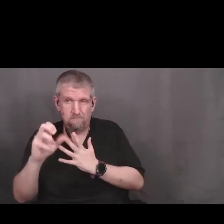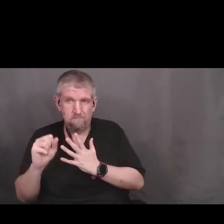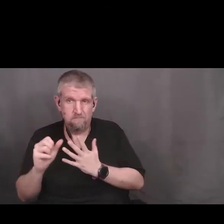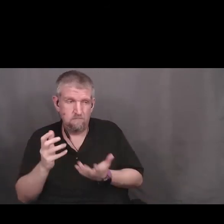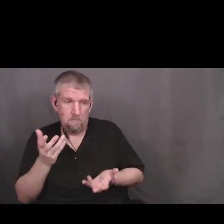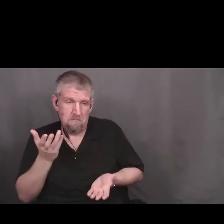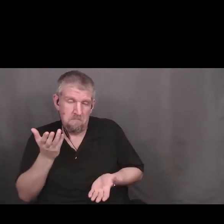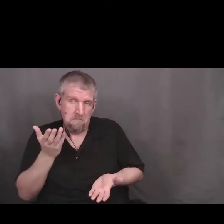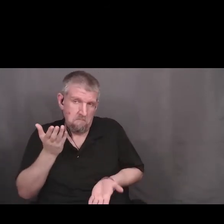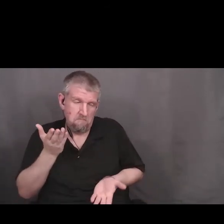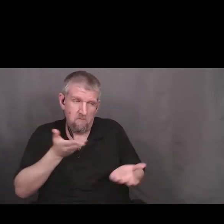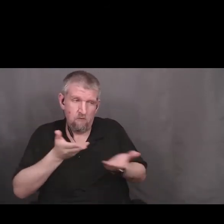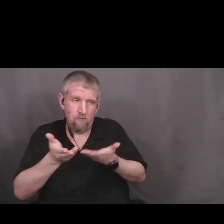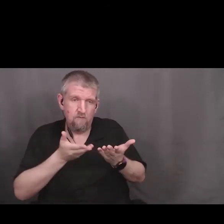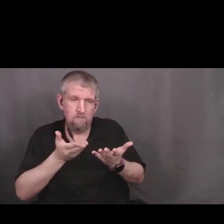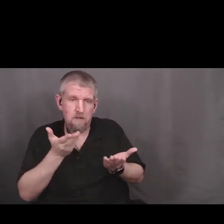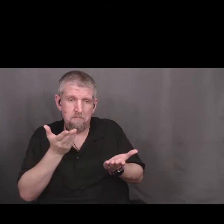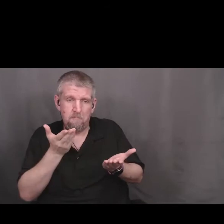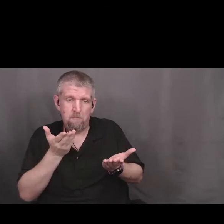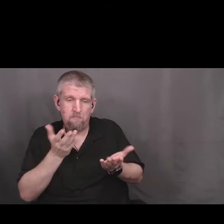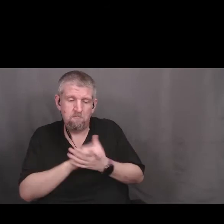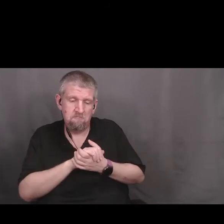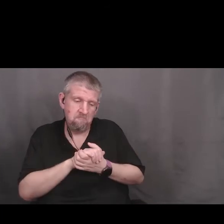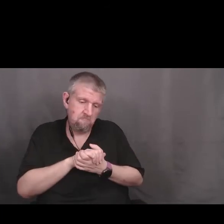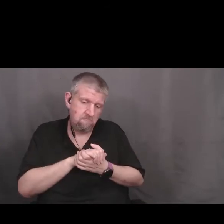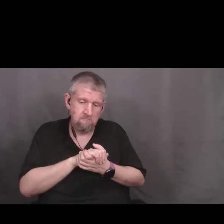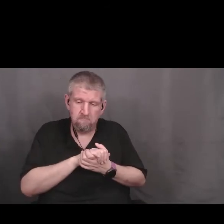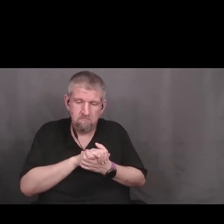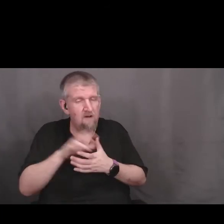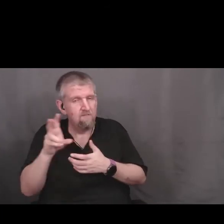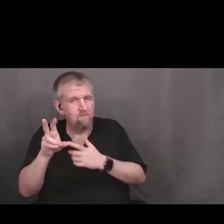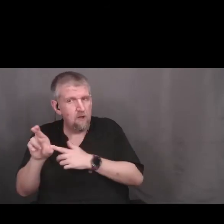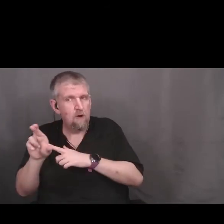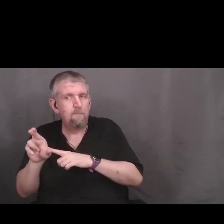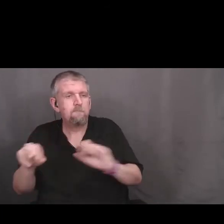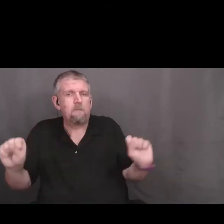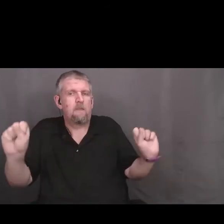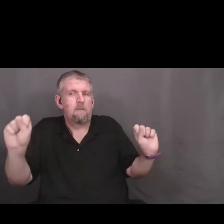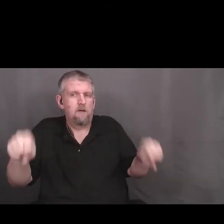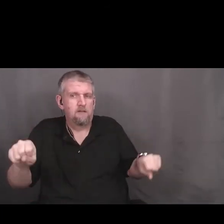there are services that, well be VR has the potential to offer a number of services,